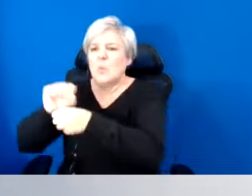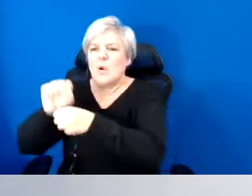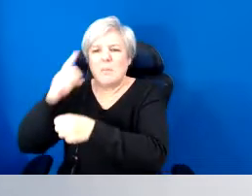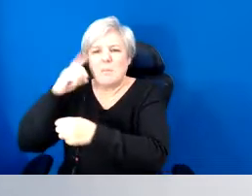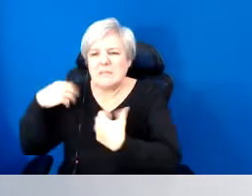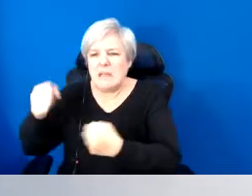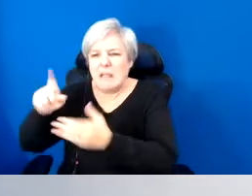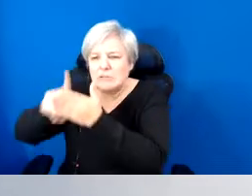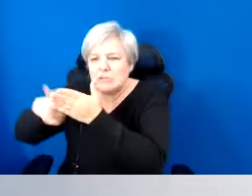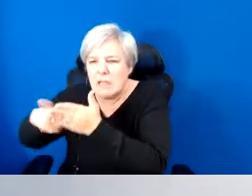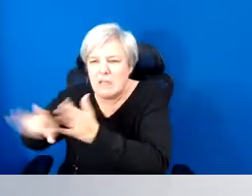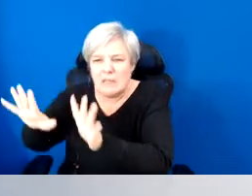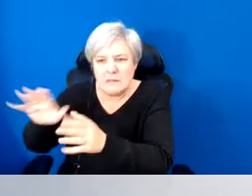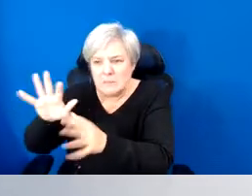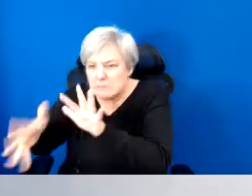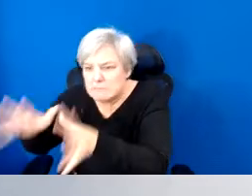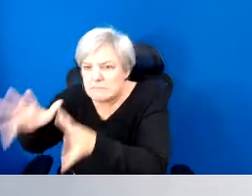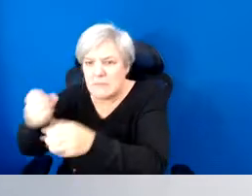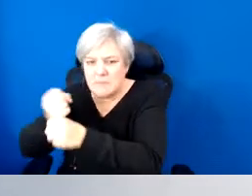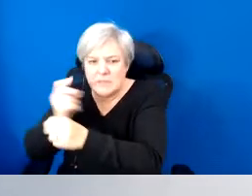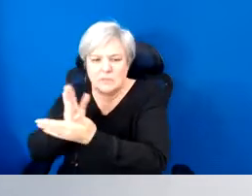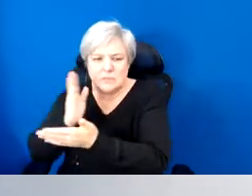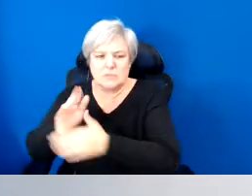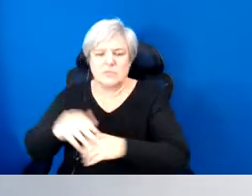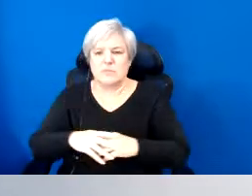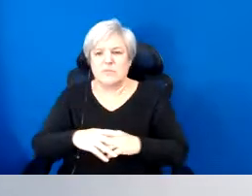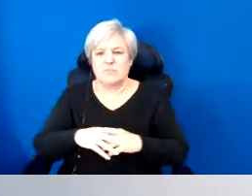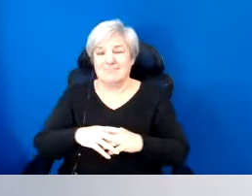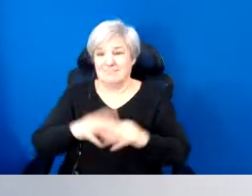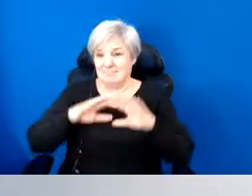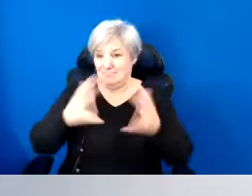Researchers have also observed an increase in substance use and drug overdoses